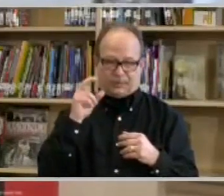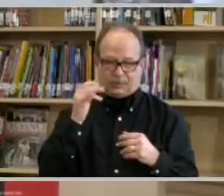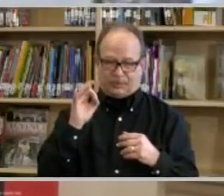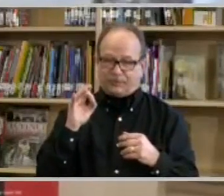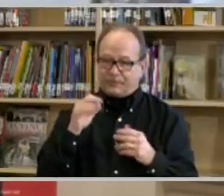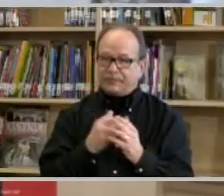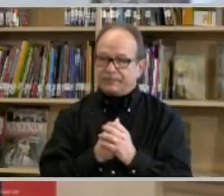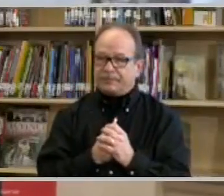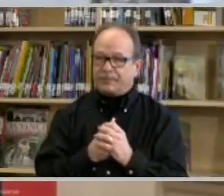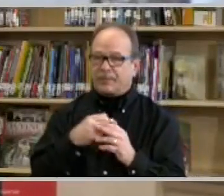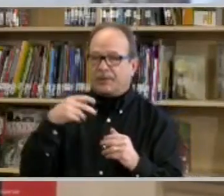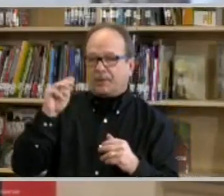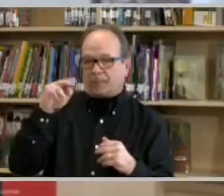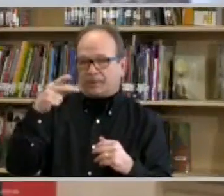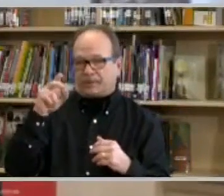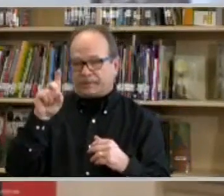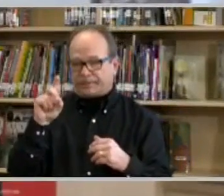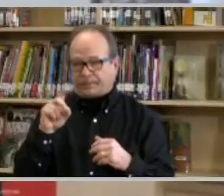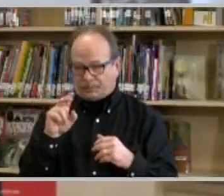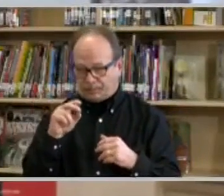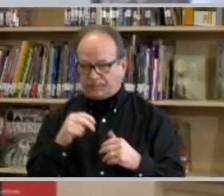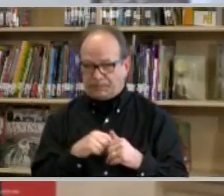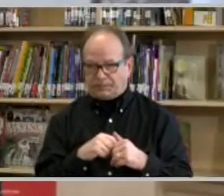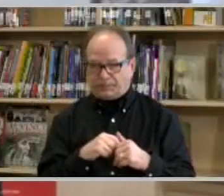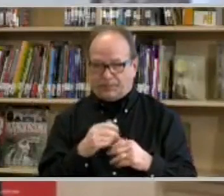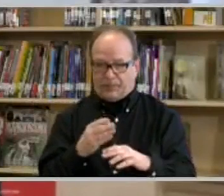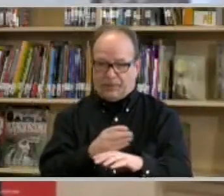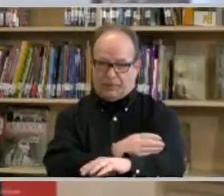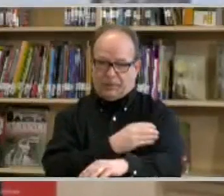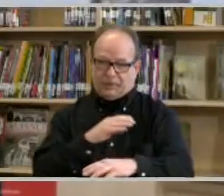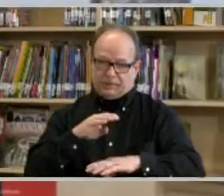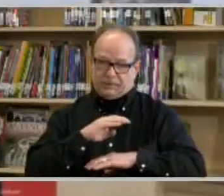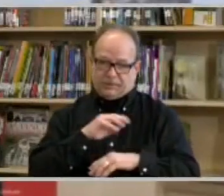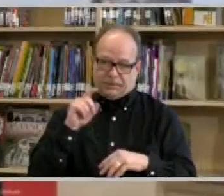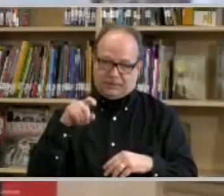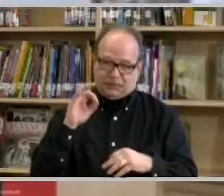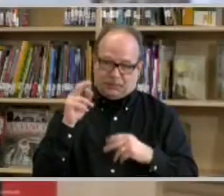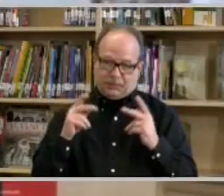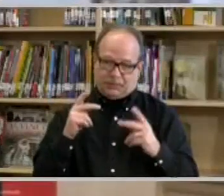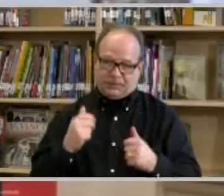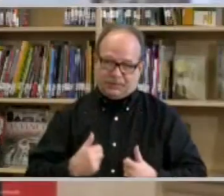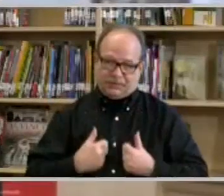NEWSHAM'S LEADERSHIP, MPD IS CONTINUOUSLY IMPROVING SERVICE DELIVERY AND RESPONSIVENESS TO